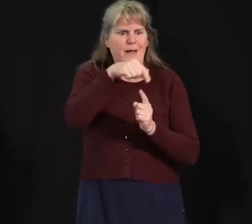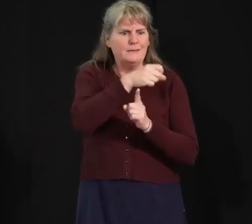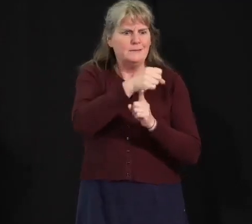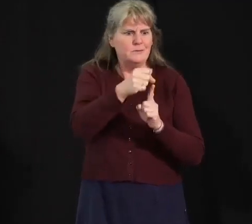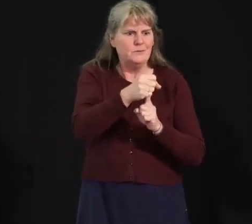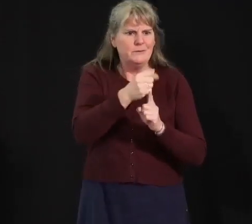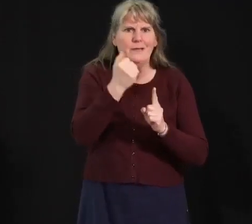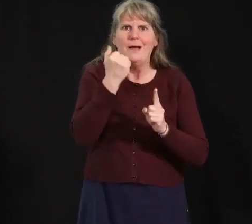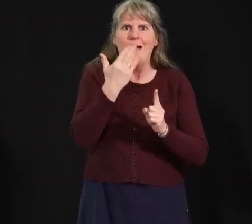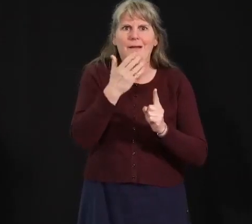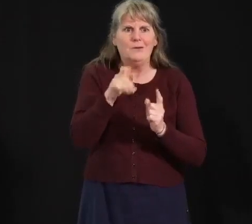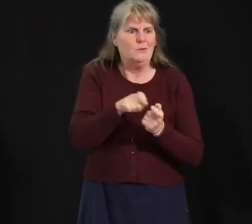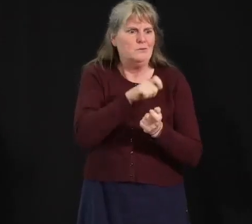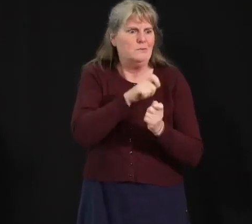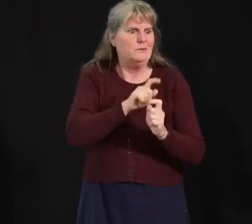I will say a few things.